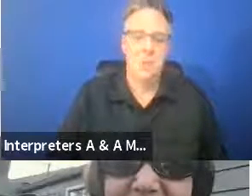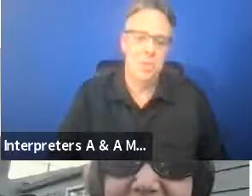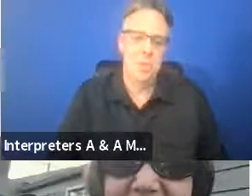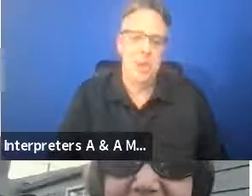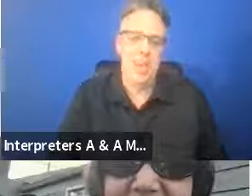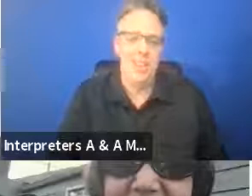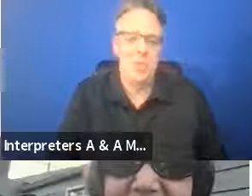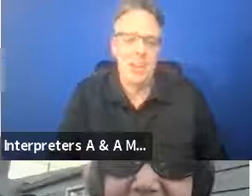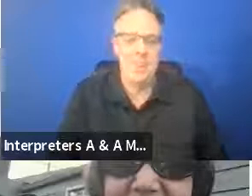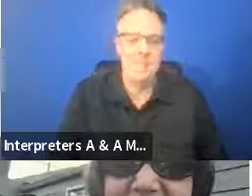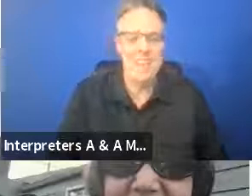Interpreters A & A Medlock: Just showed her hand on the screen with me.